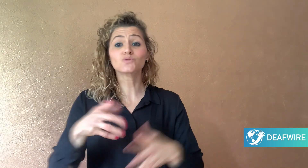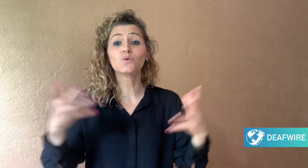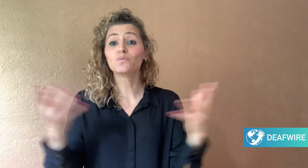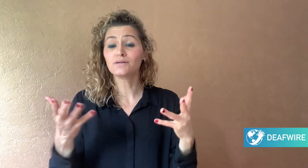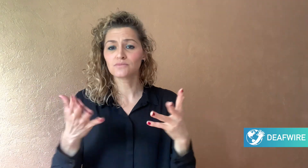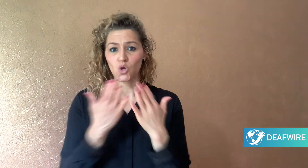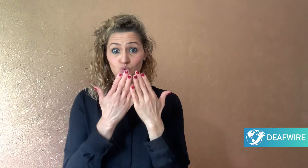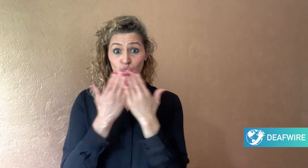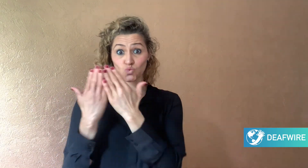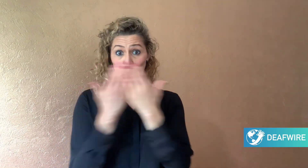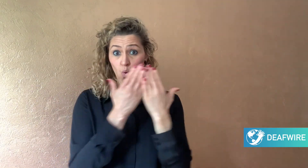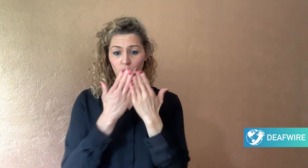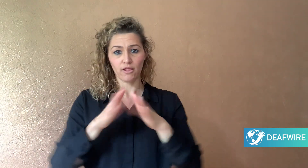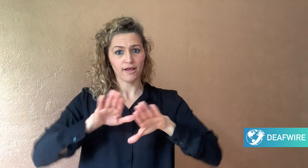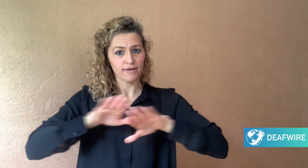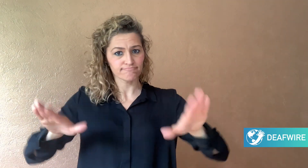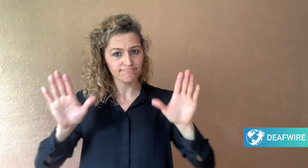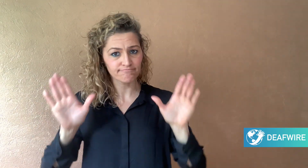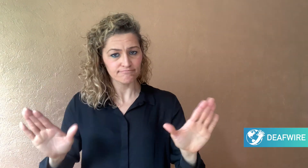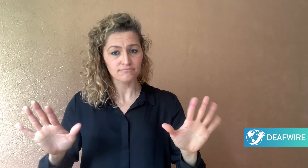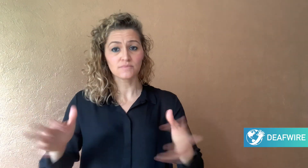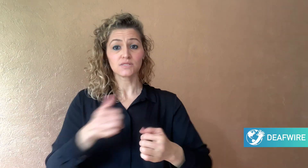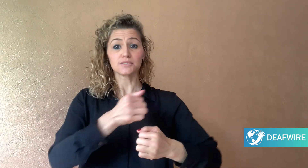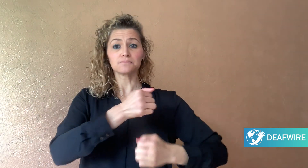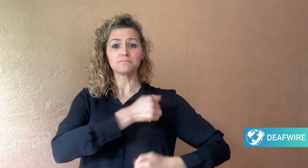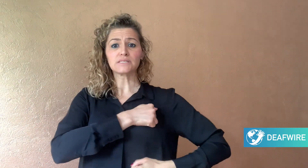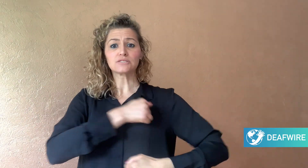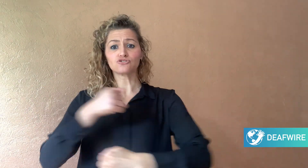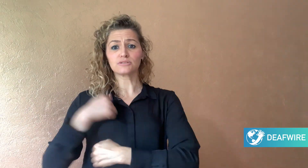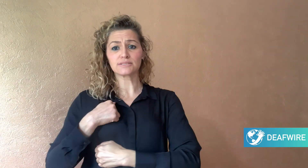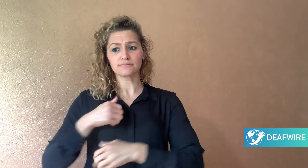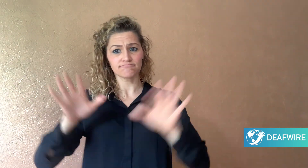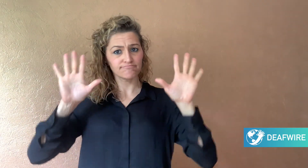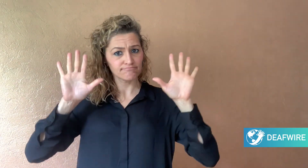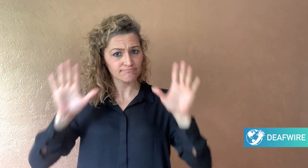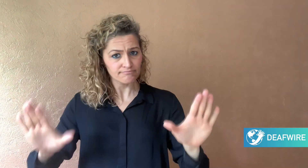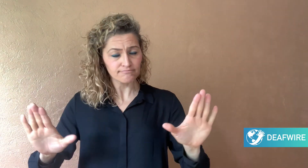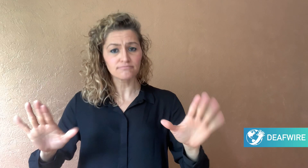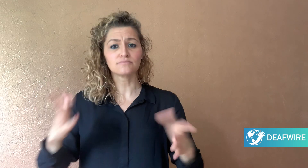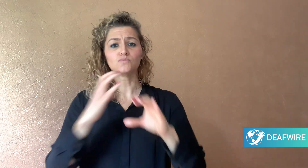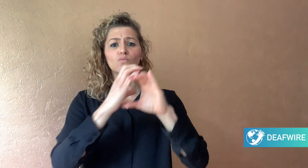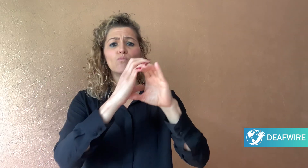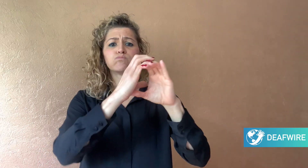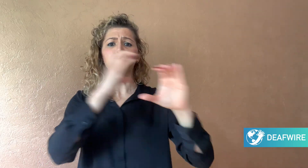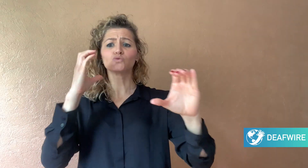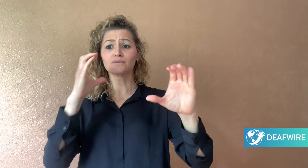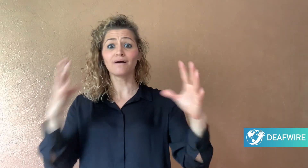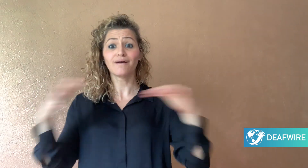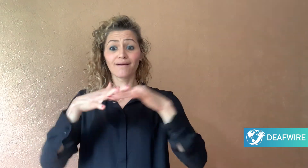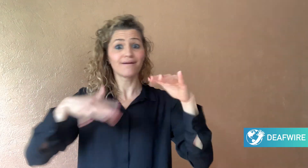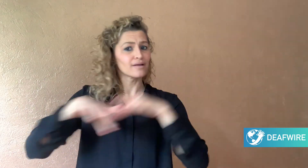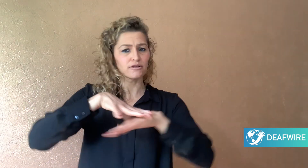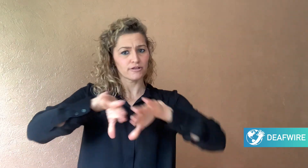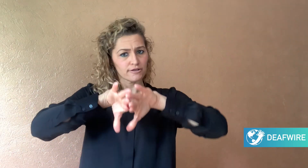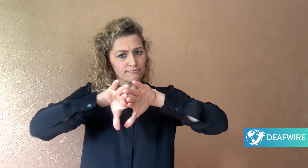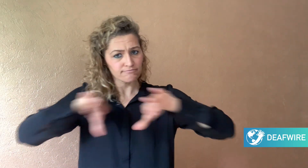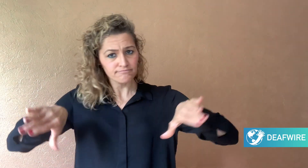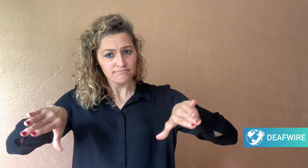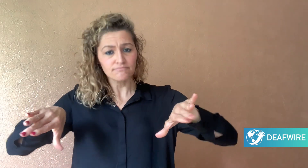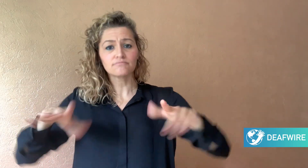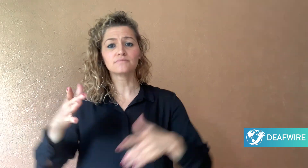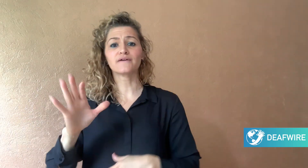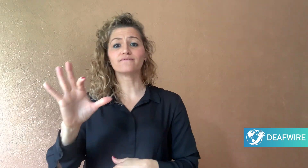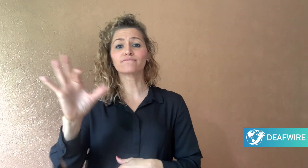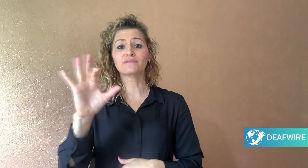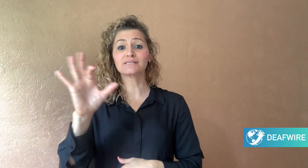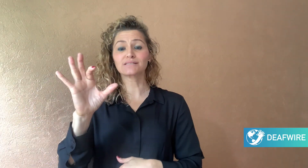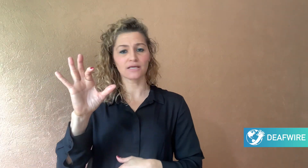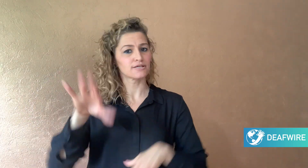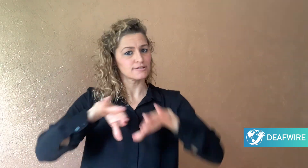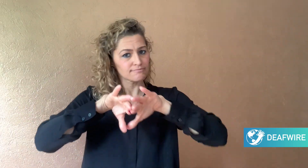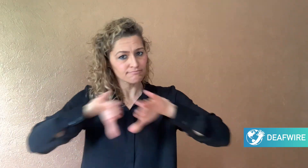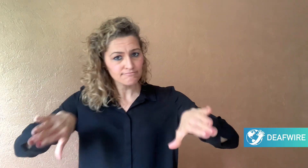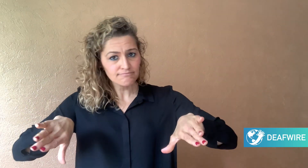the military, transportation, restrooms, drinking fountains,